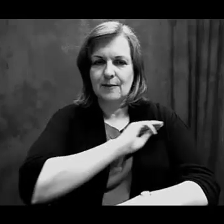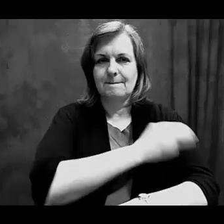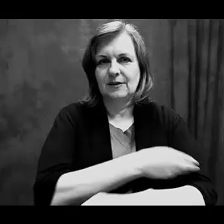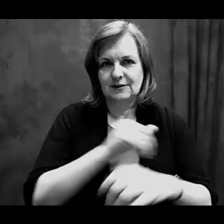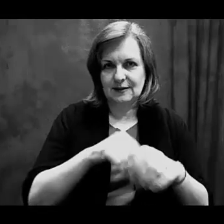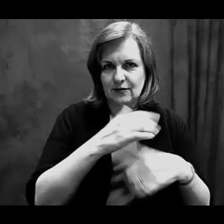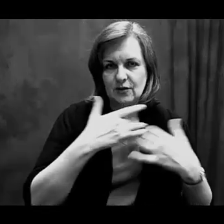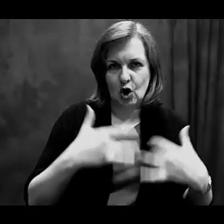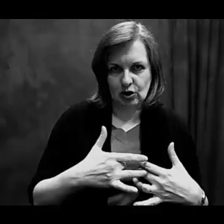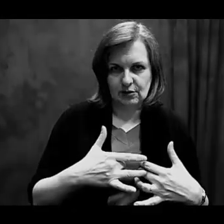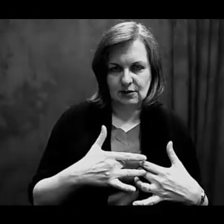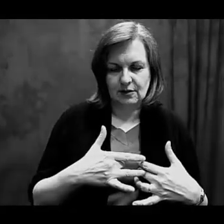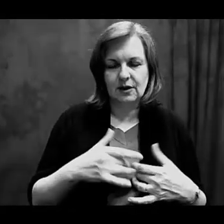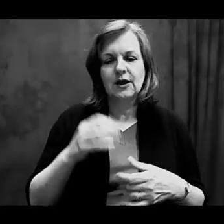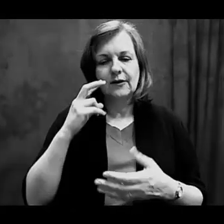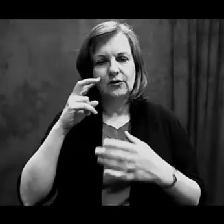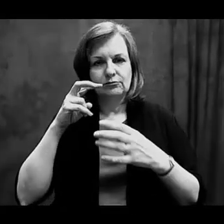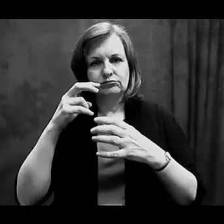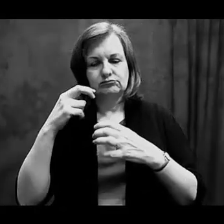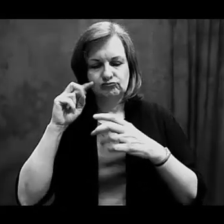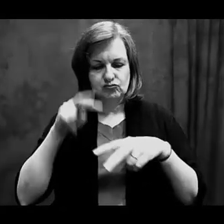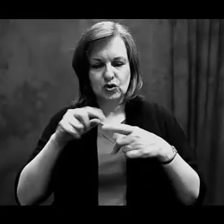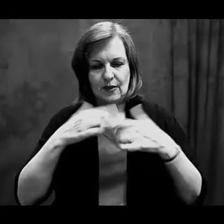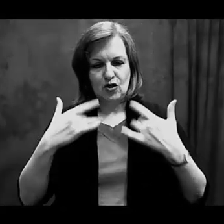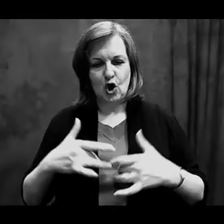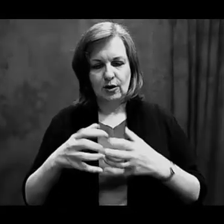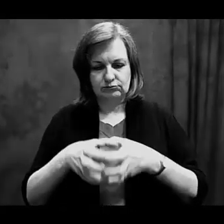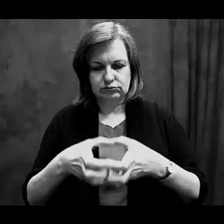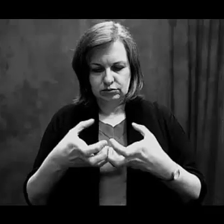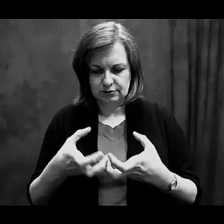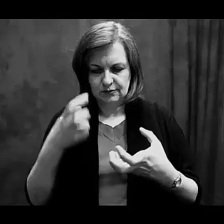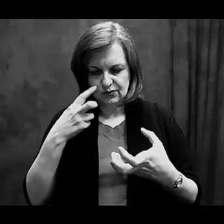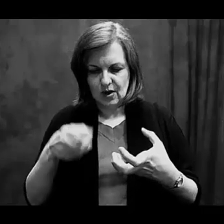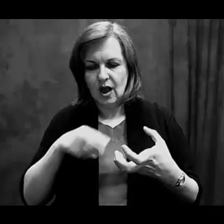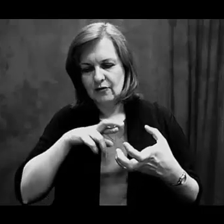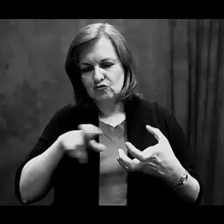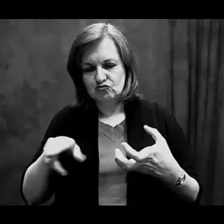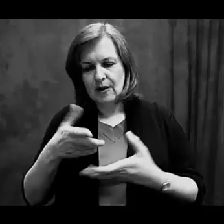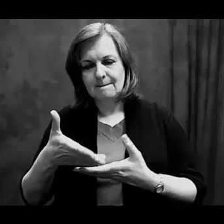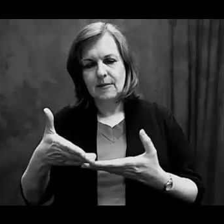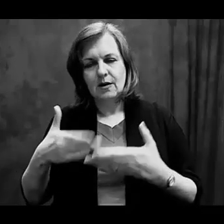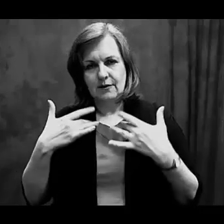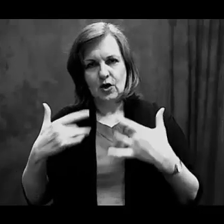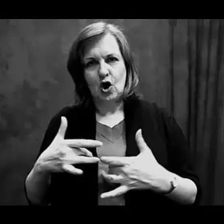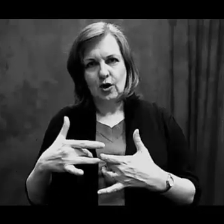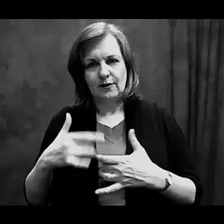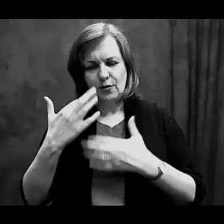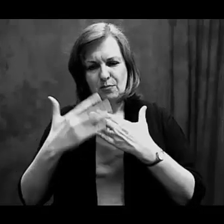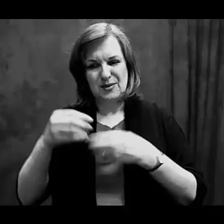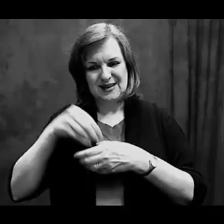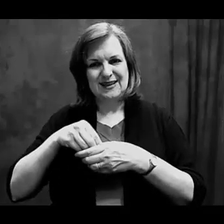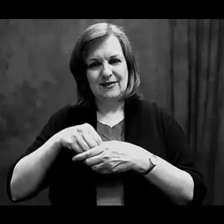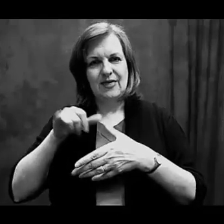the blood inside your heart not your heart muscle OK so inside your heart so if we look at your heart